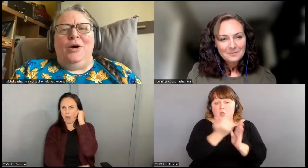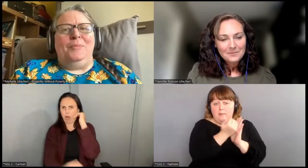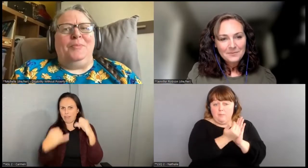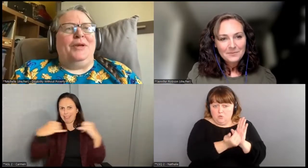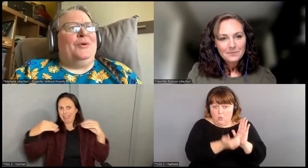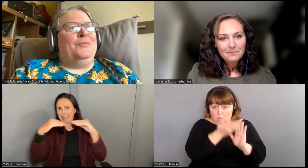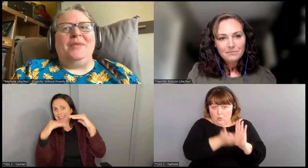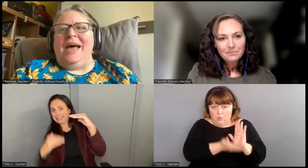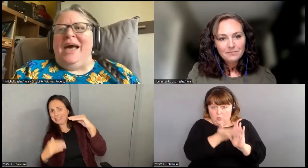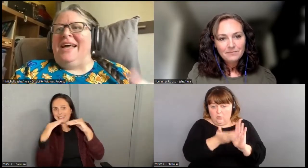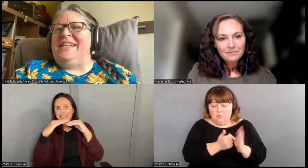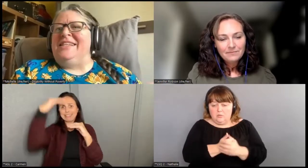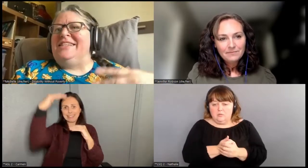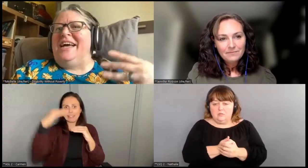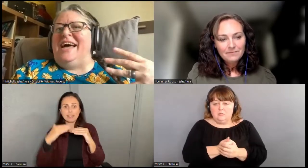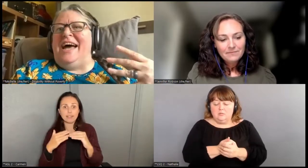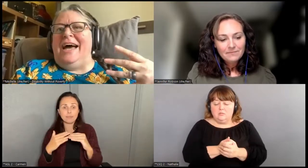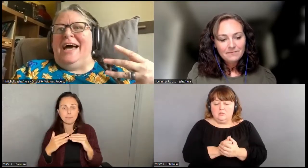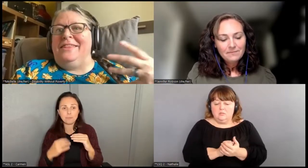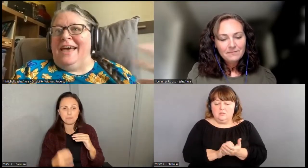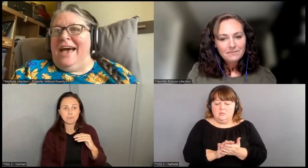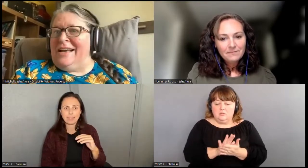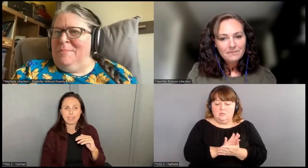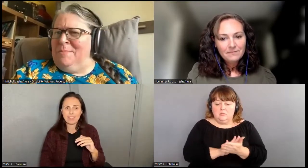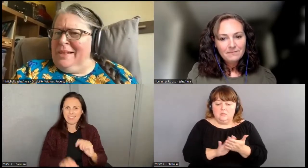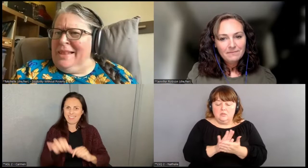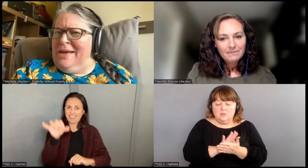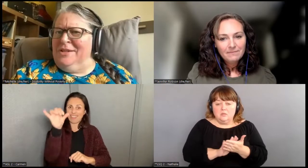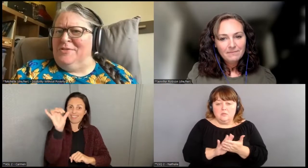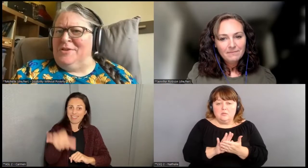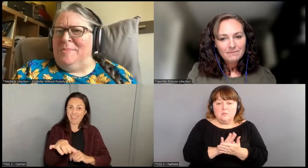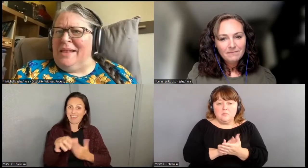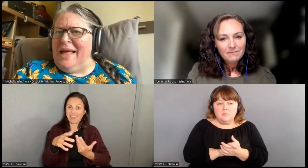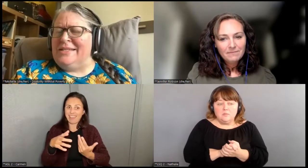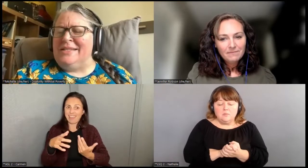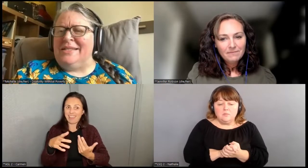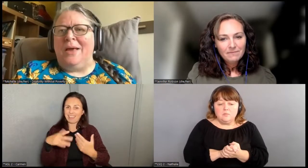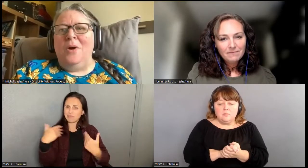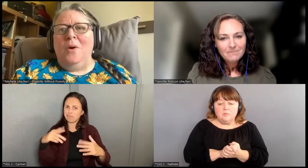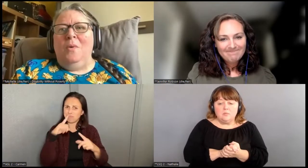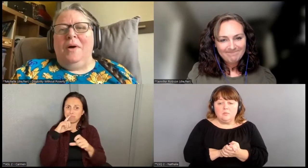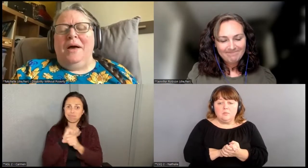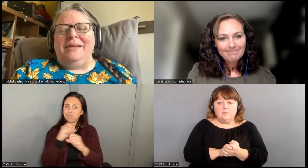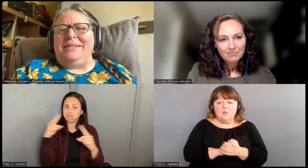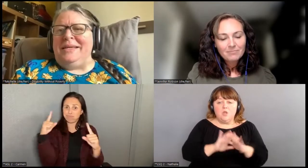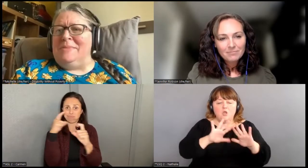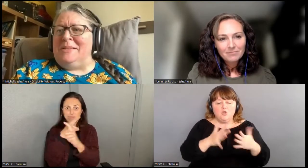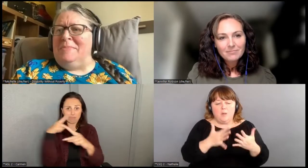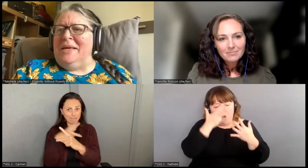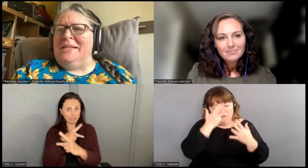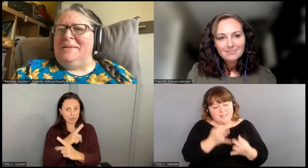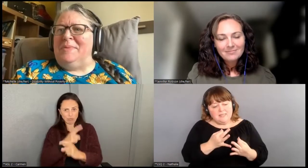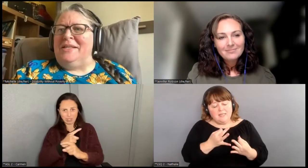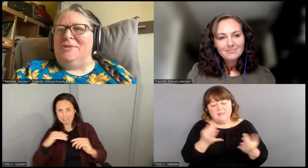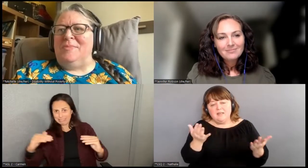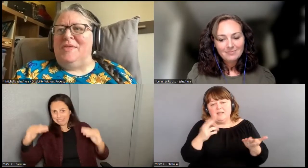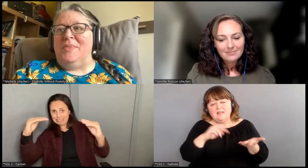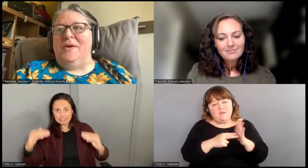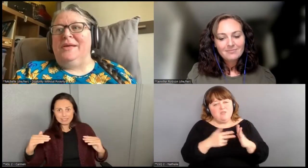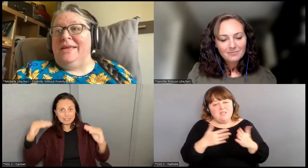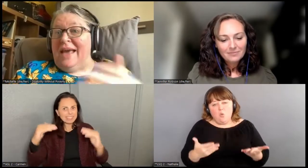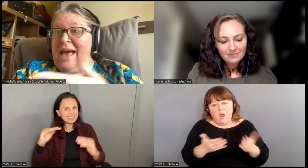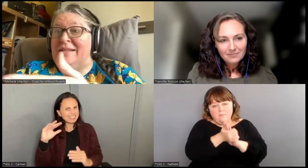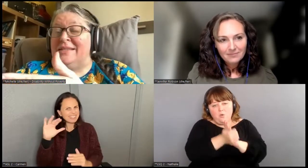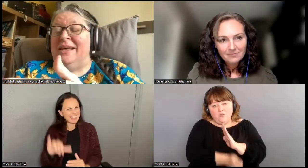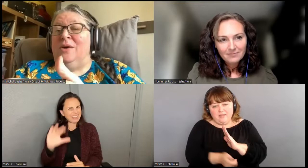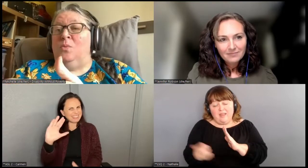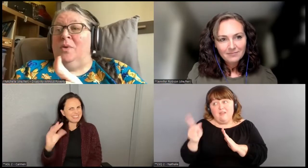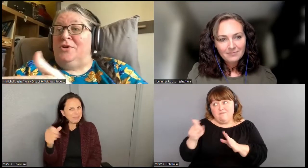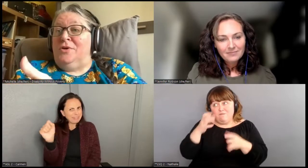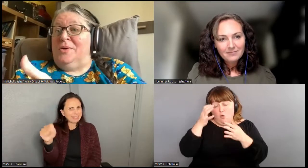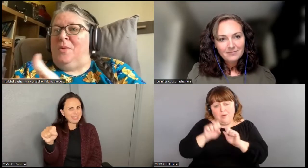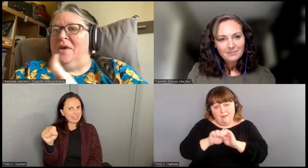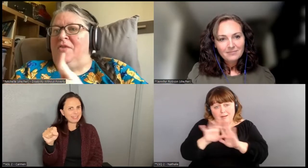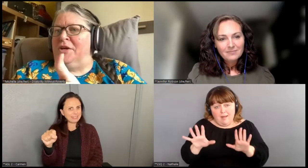YOU KNOW, AND THAT LEVEL OF COMPLEXITY SEEMS TO ME TO BE SOMETHING THAT, YES, WE'RE -- IF